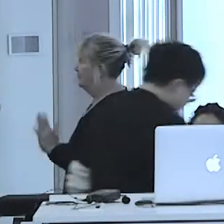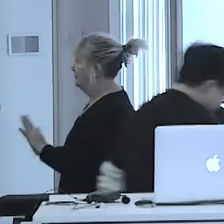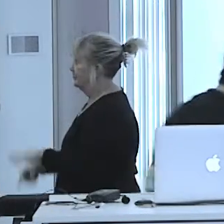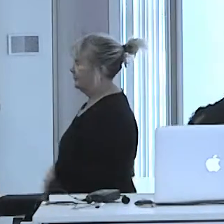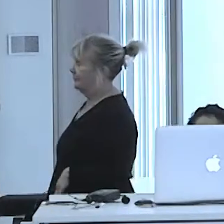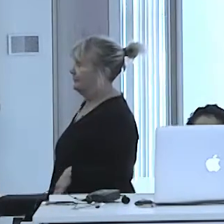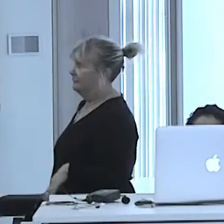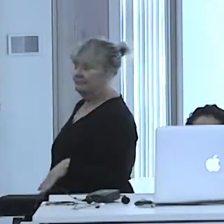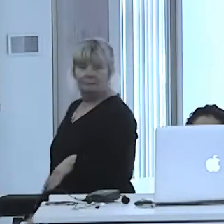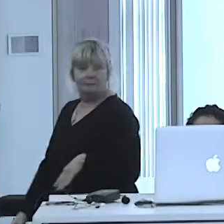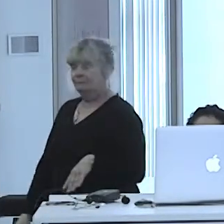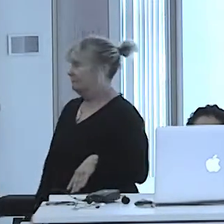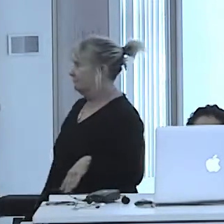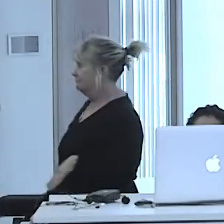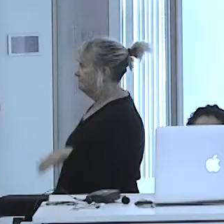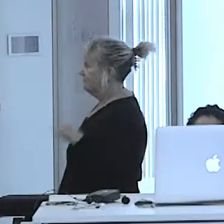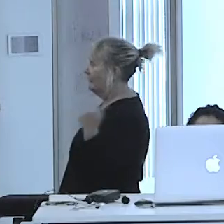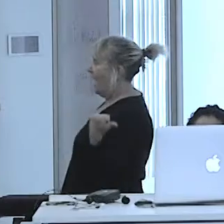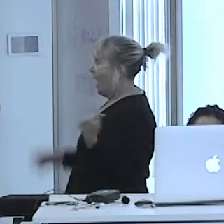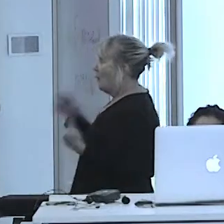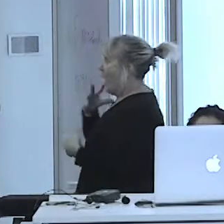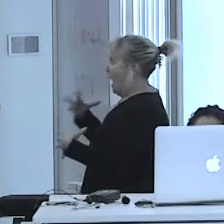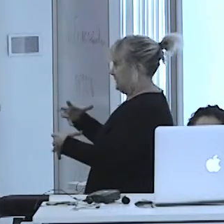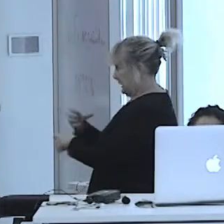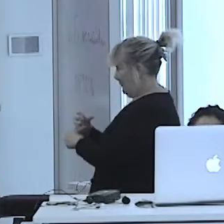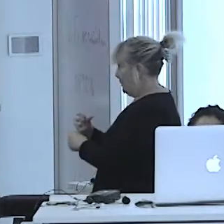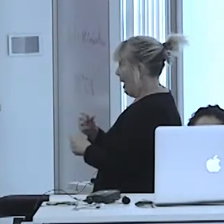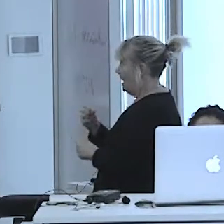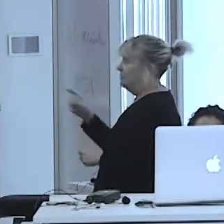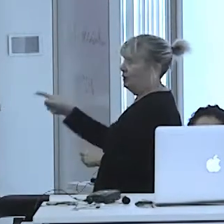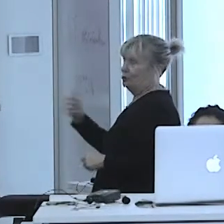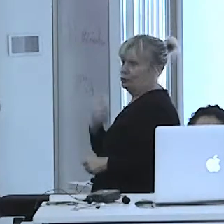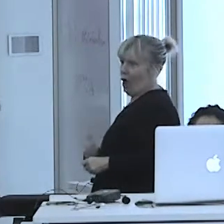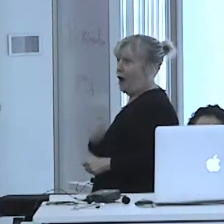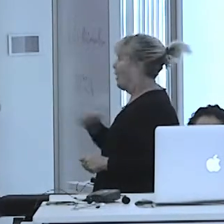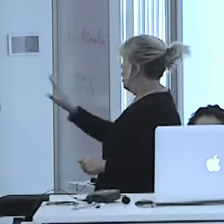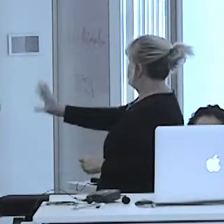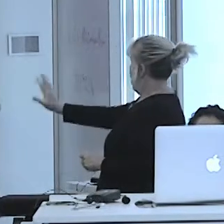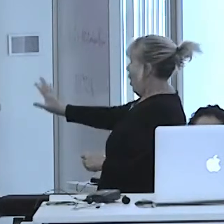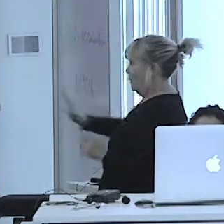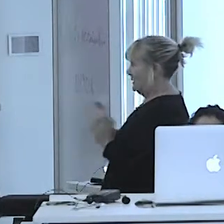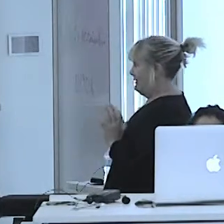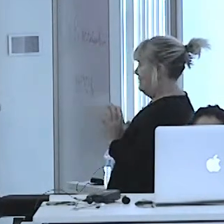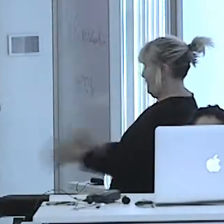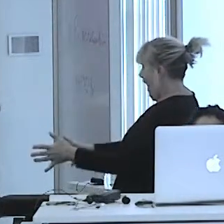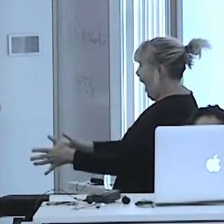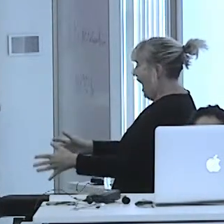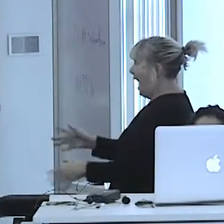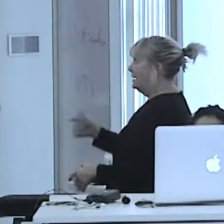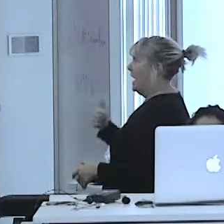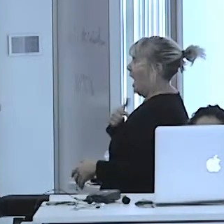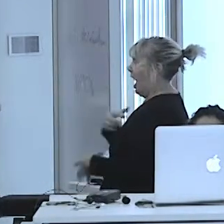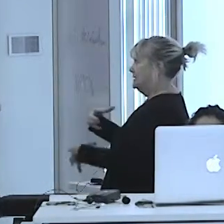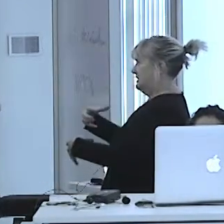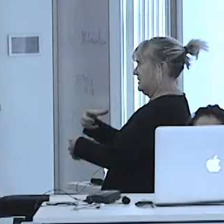I'm gonna sort of summarize the question, long story short. No this is fine, I know how to summarize, I was in college for a few years,